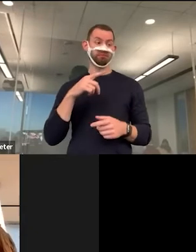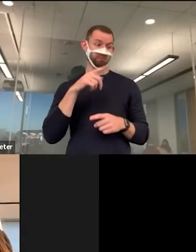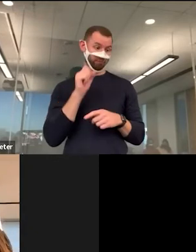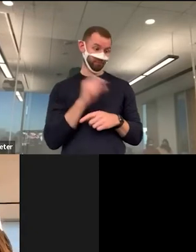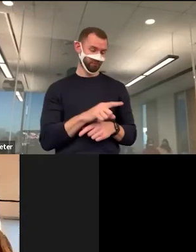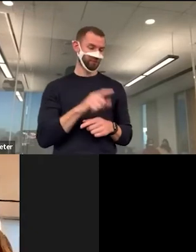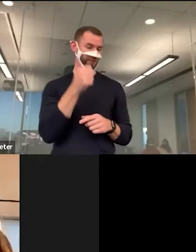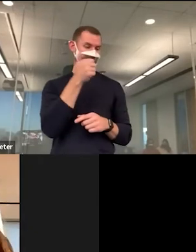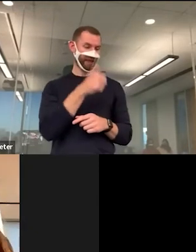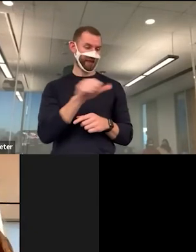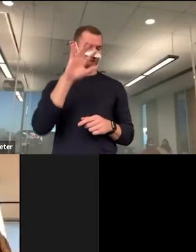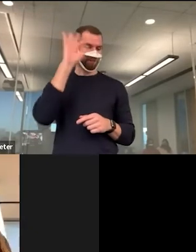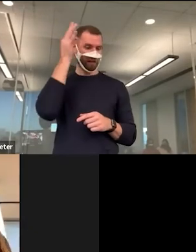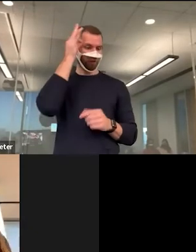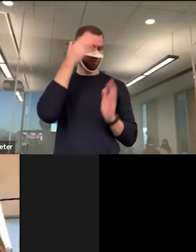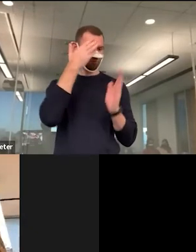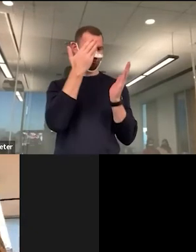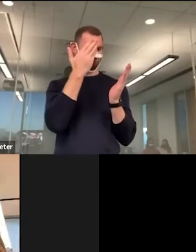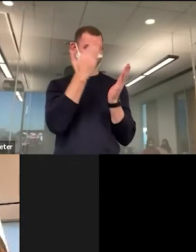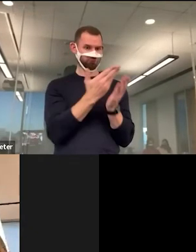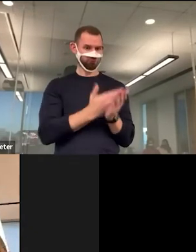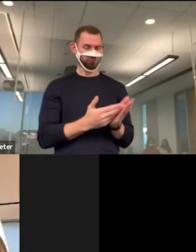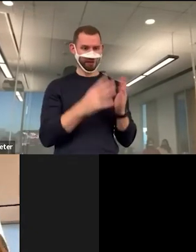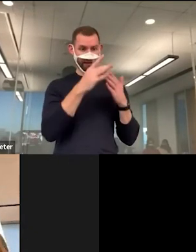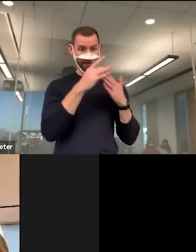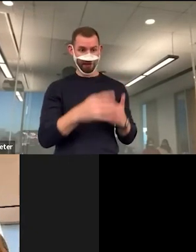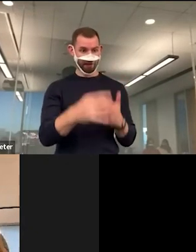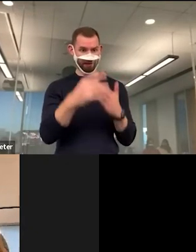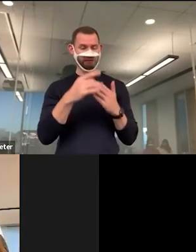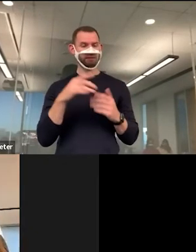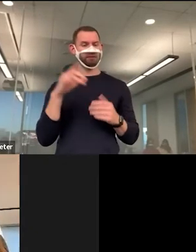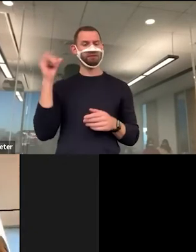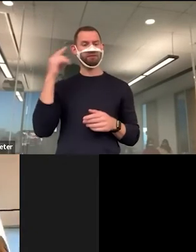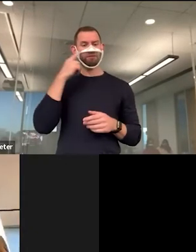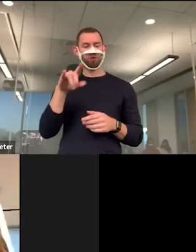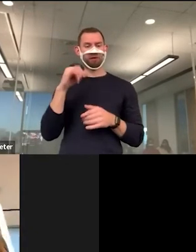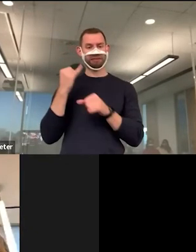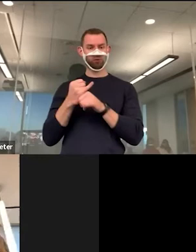university like northeastern or any other organization can refer to such